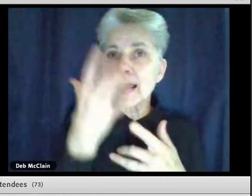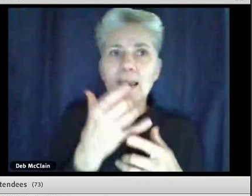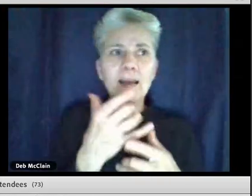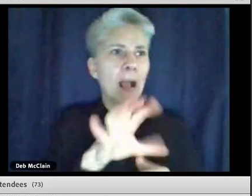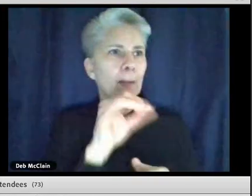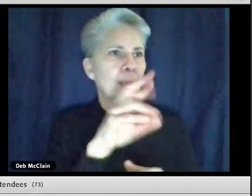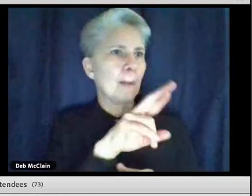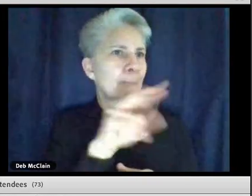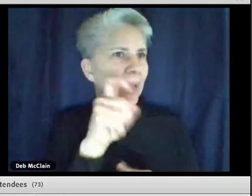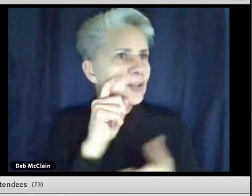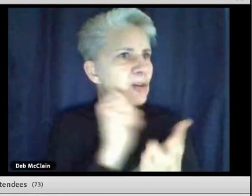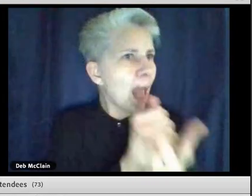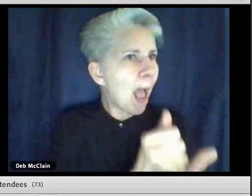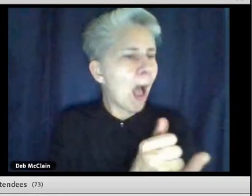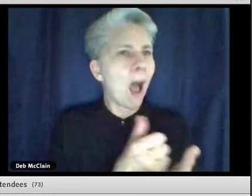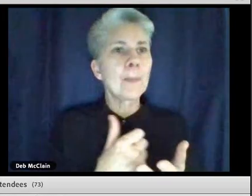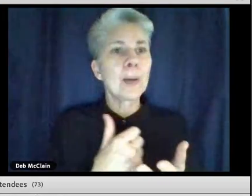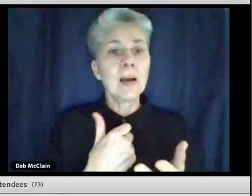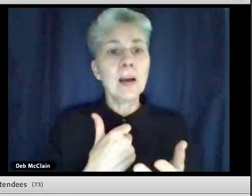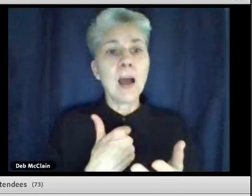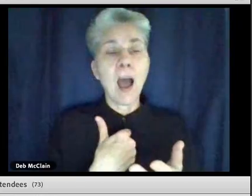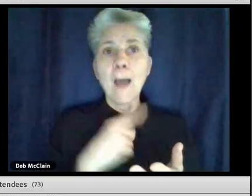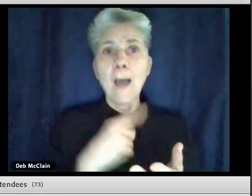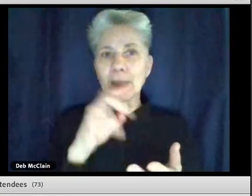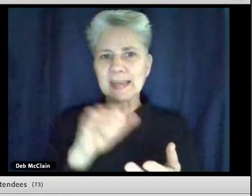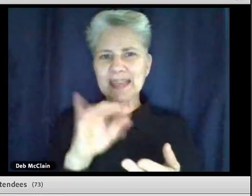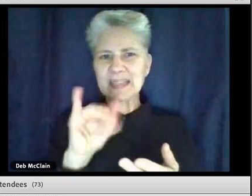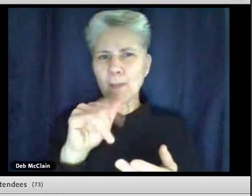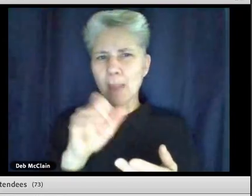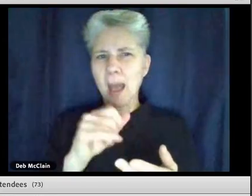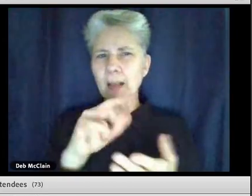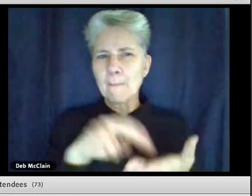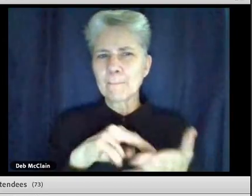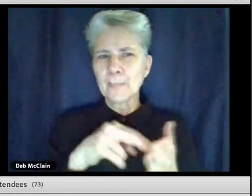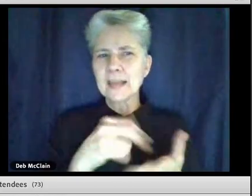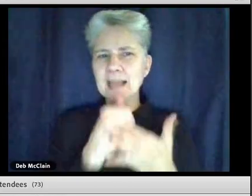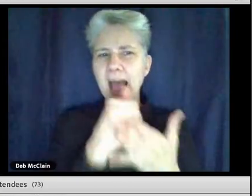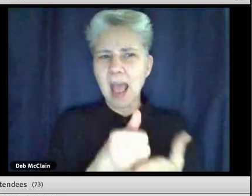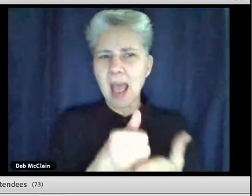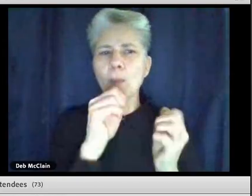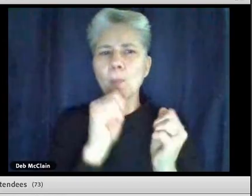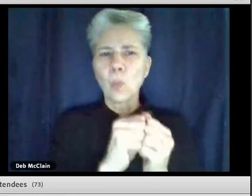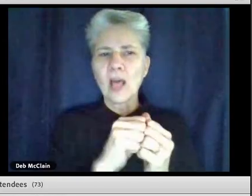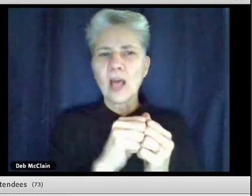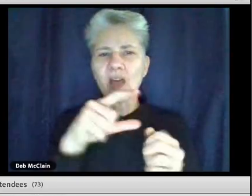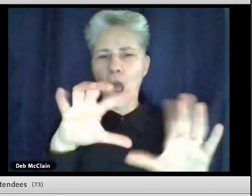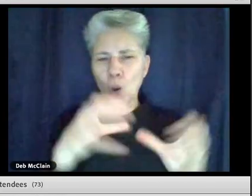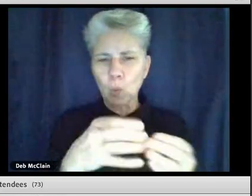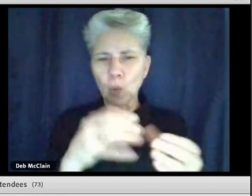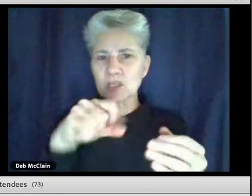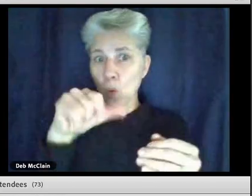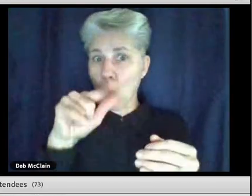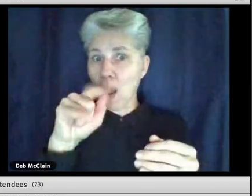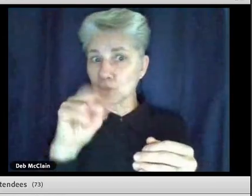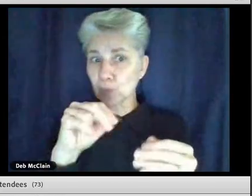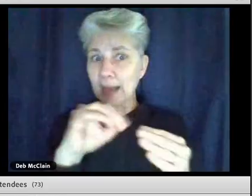I can deliver groceries to somebody who's sick. I can pick up medication. I'm a key spouse, which means I help with a squadron